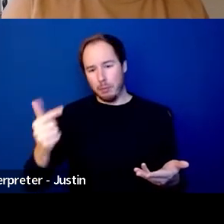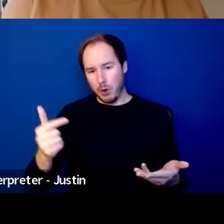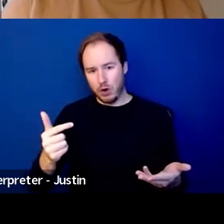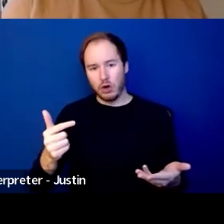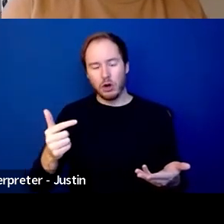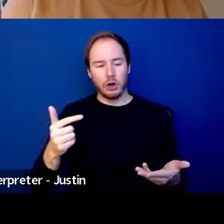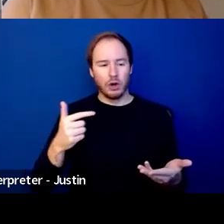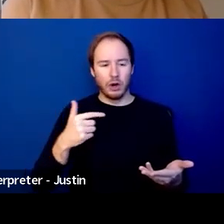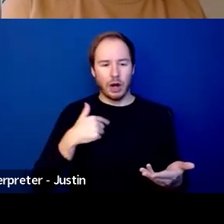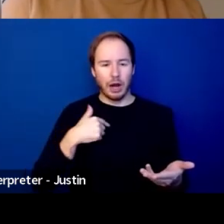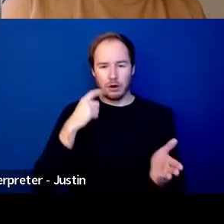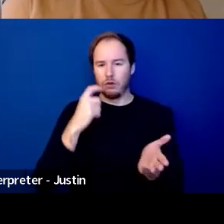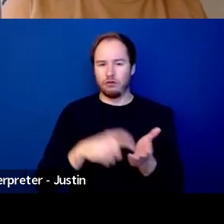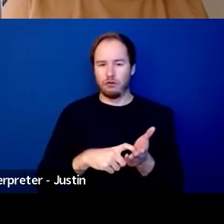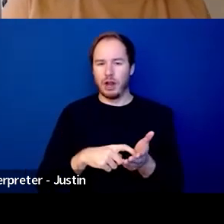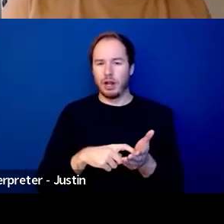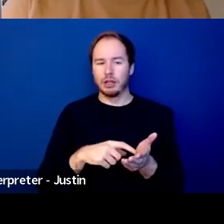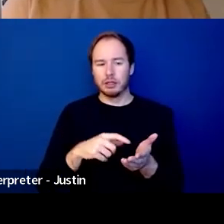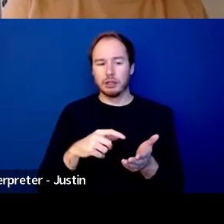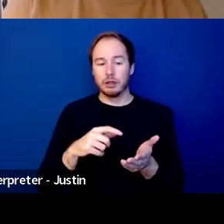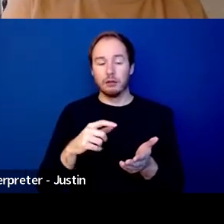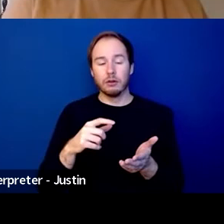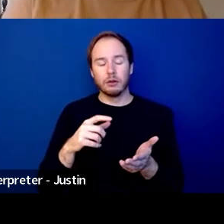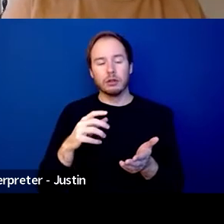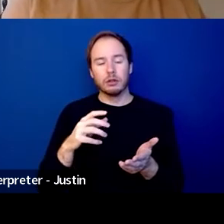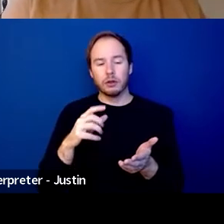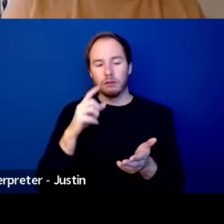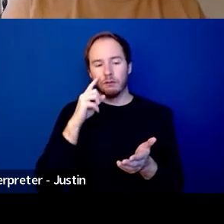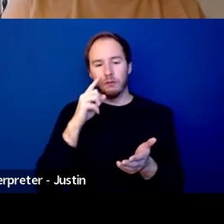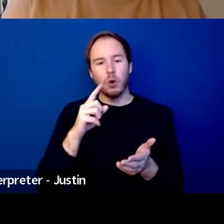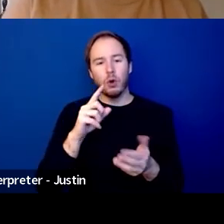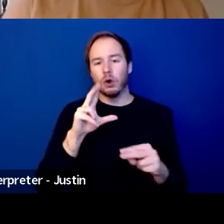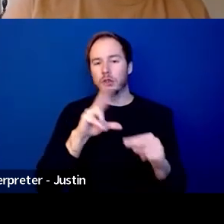I think particularly when it comes to substance use,